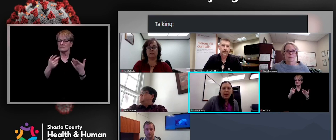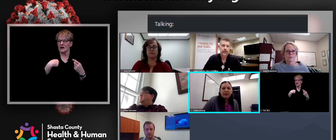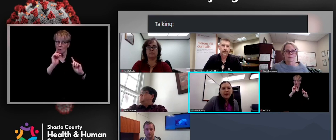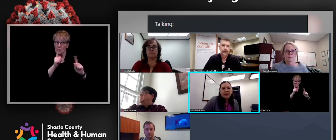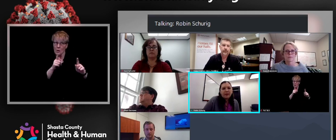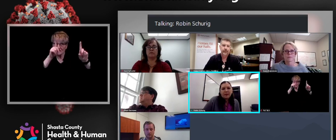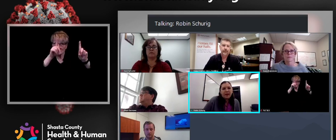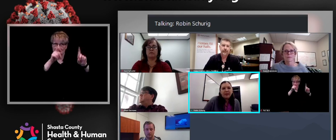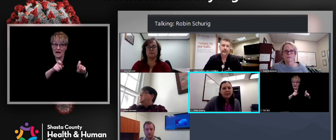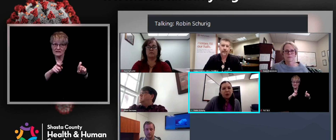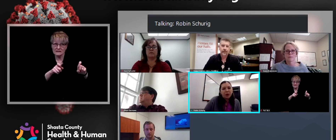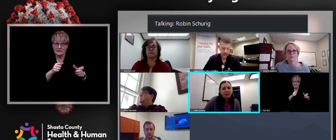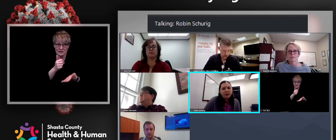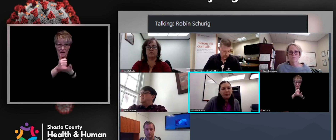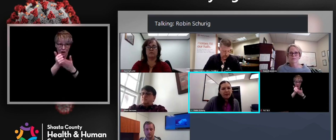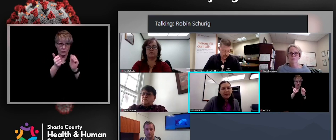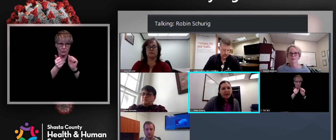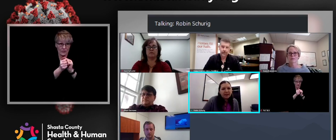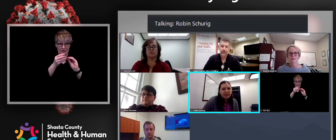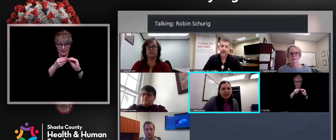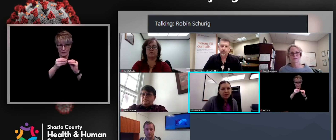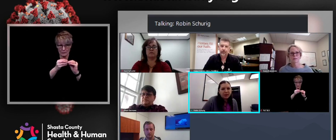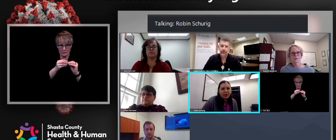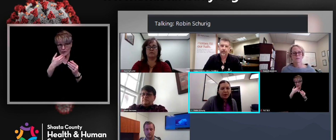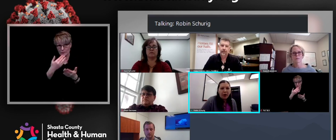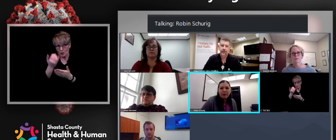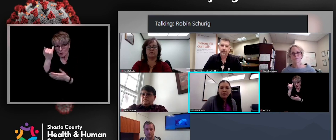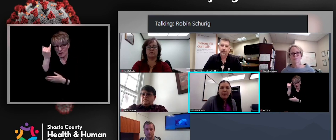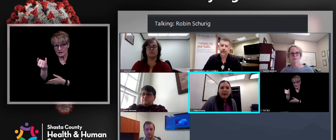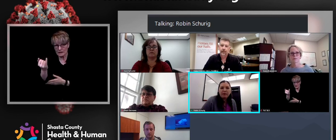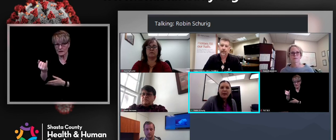I think, I mean, it doesn't hurt for somebody to get tested because you never know if you